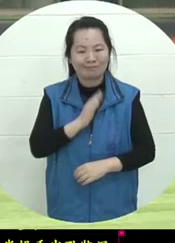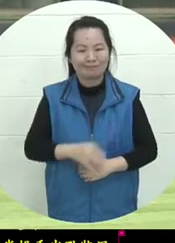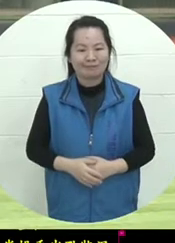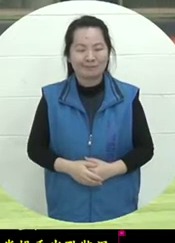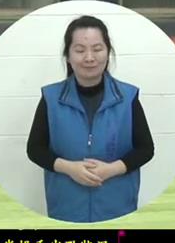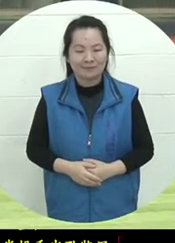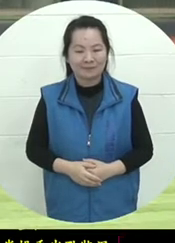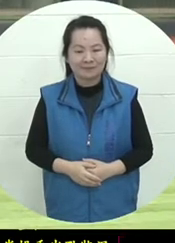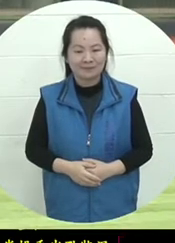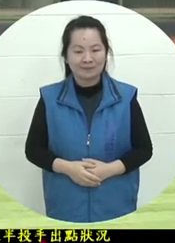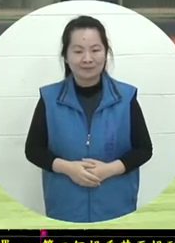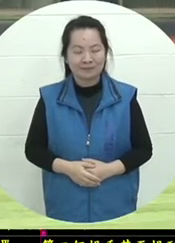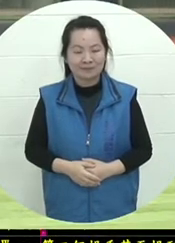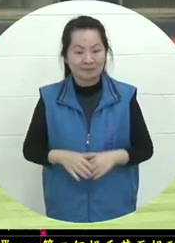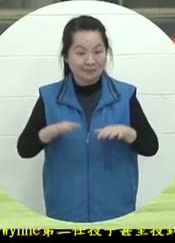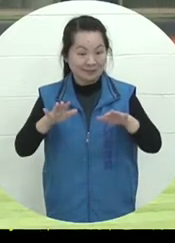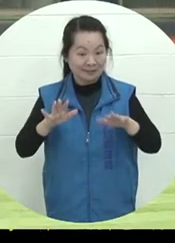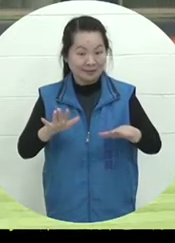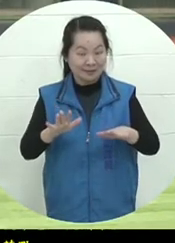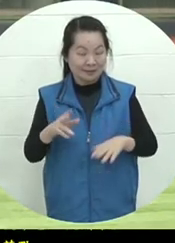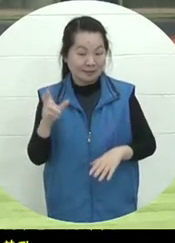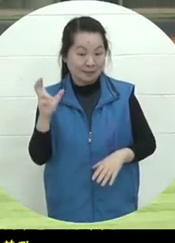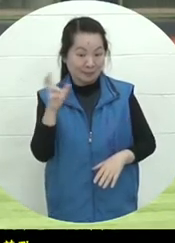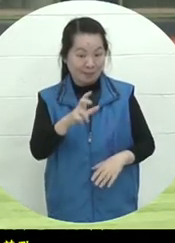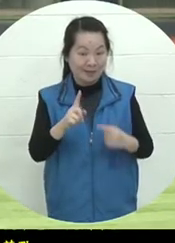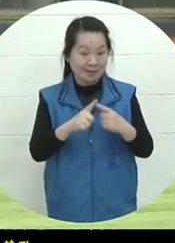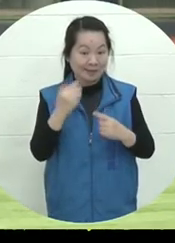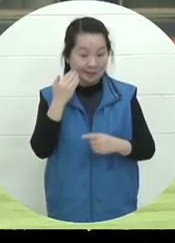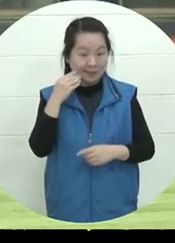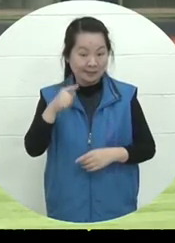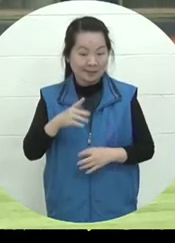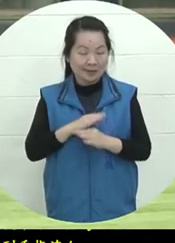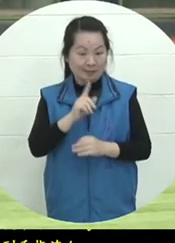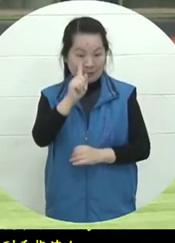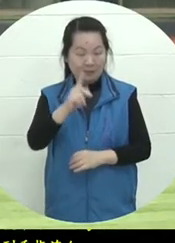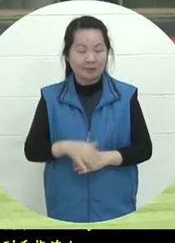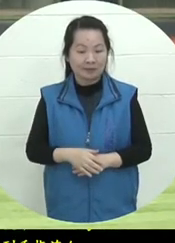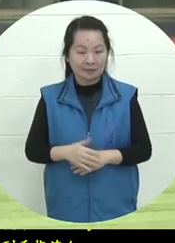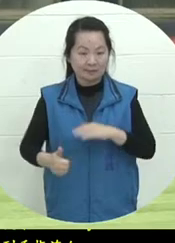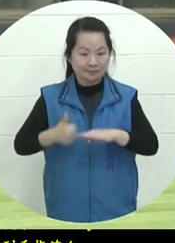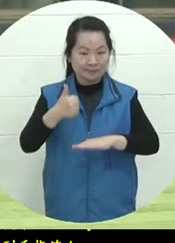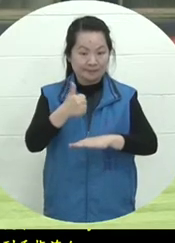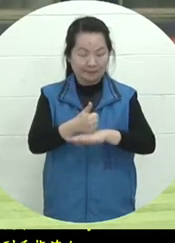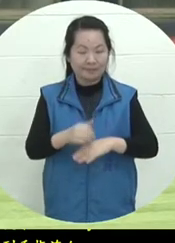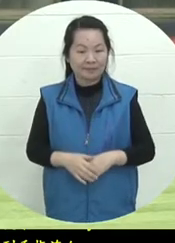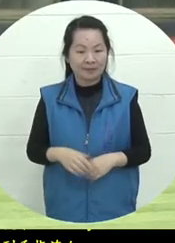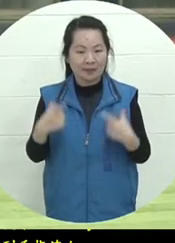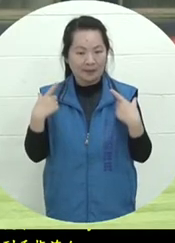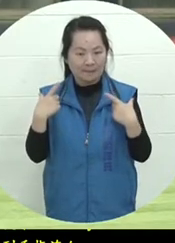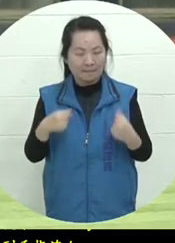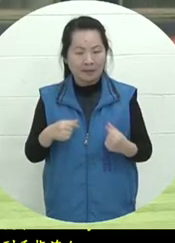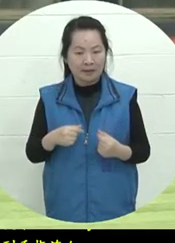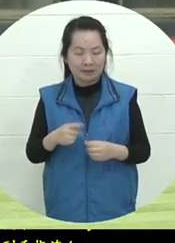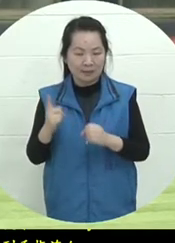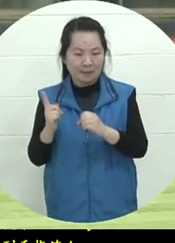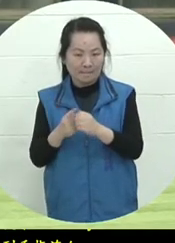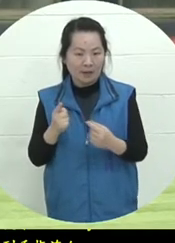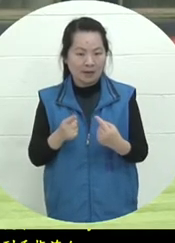In the end, he made an emergency appearance with a bar on the pitcher's plate. He was also on the field. The original starting center fielder